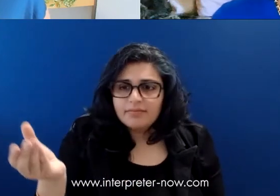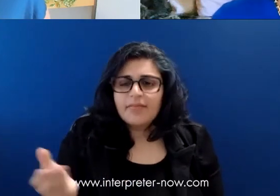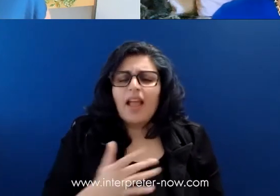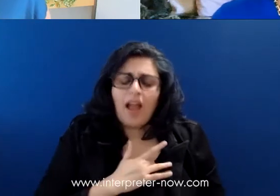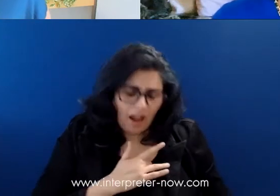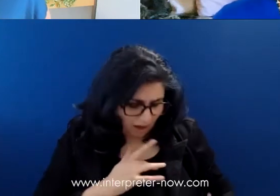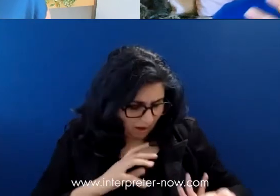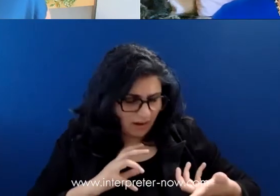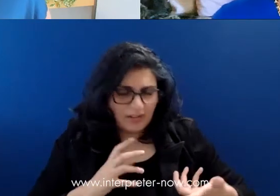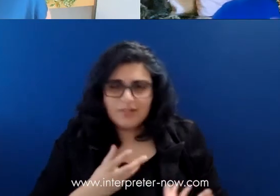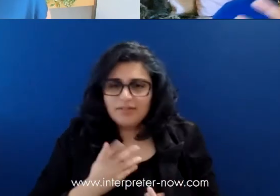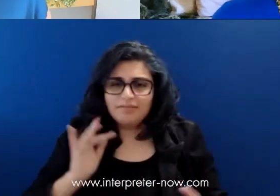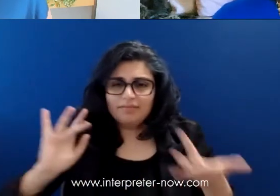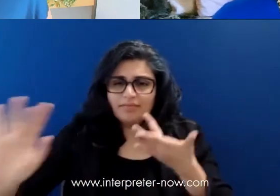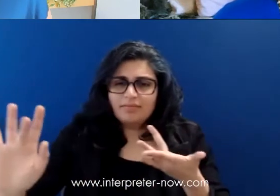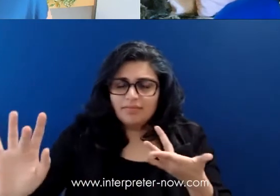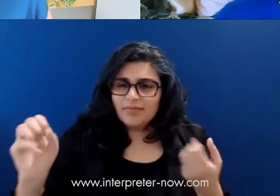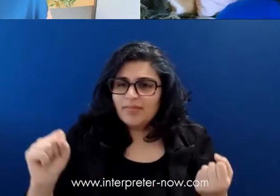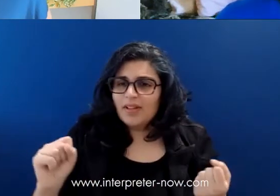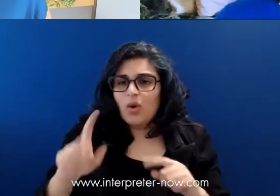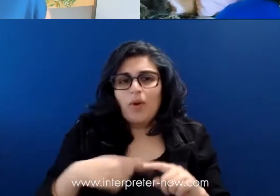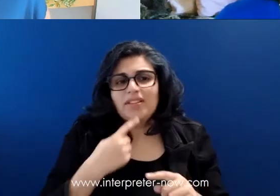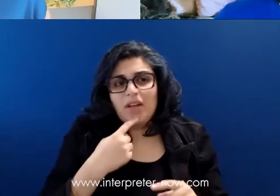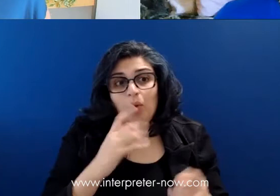way when someone does say I need help and support.